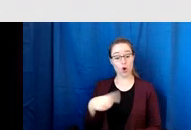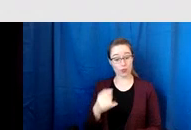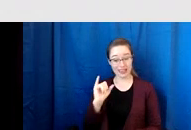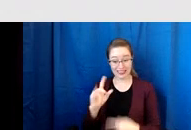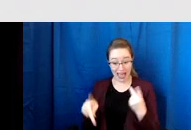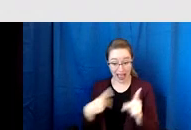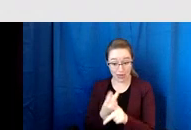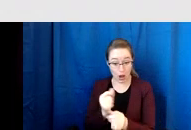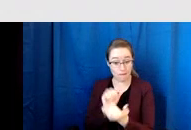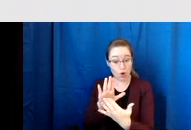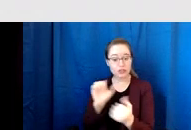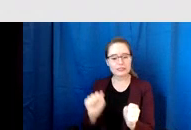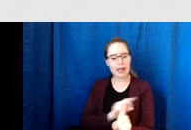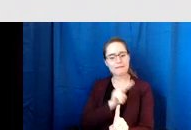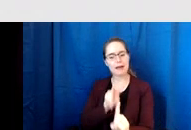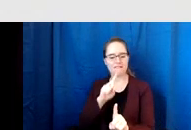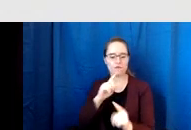to headings at other levels as well.